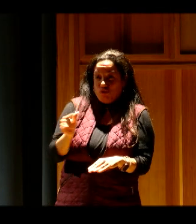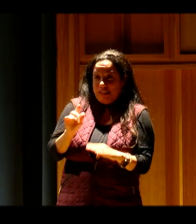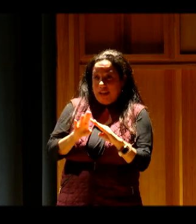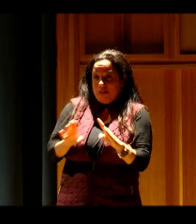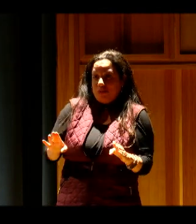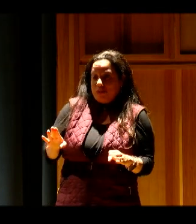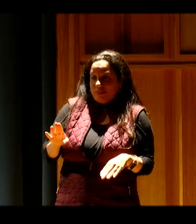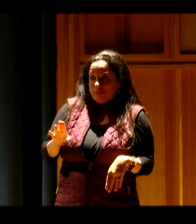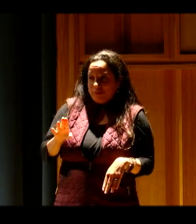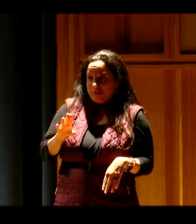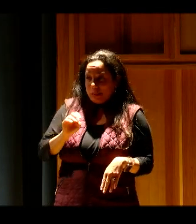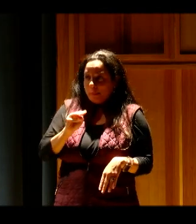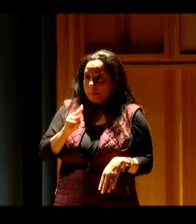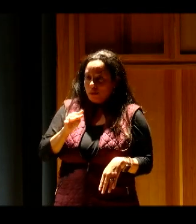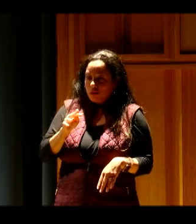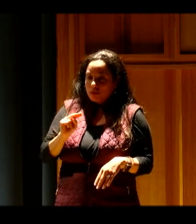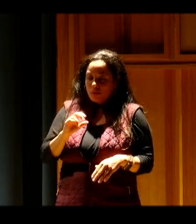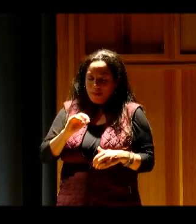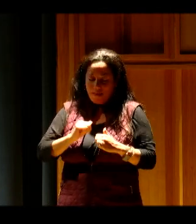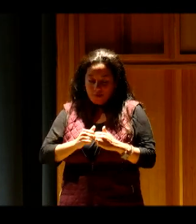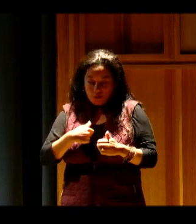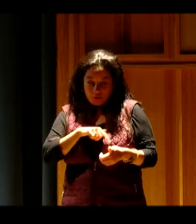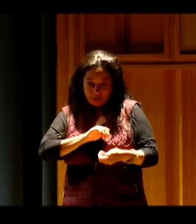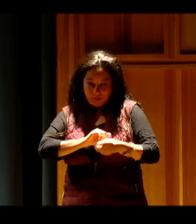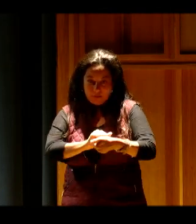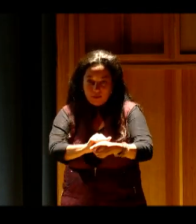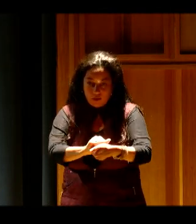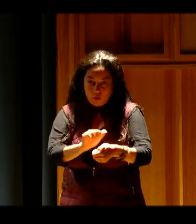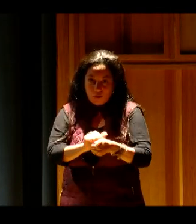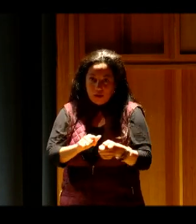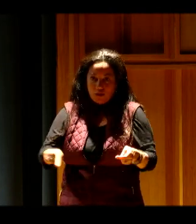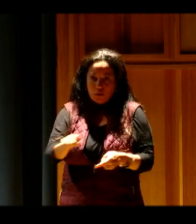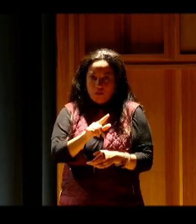And so how do we show solidarity to communities on the front lines of climate action?